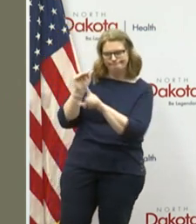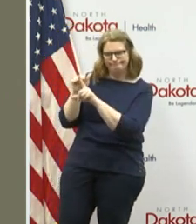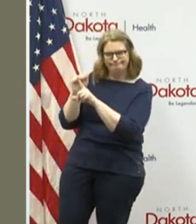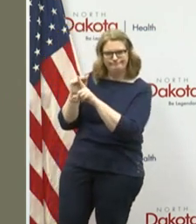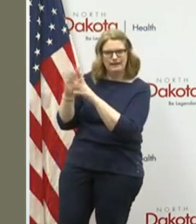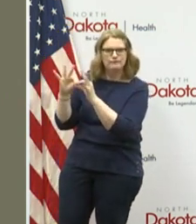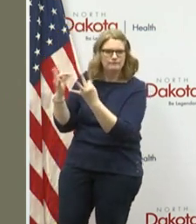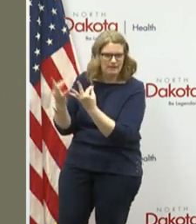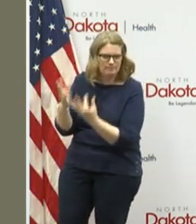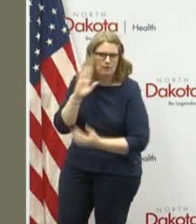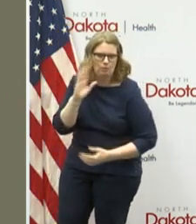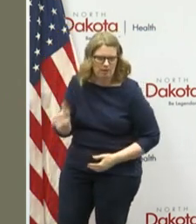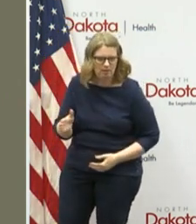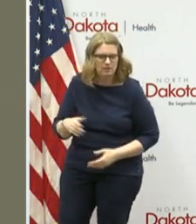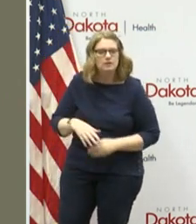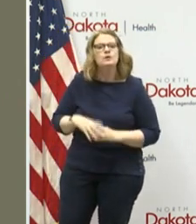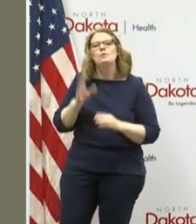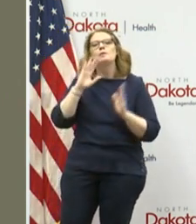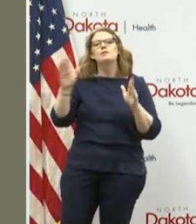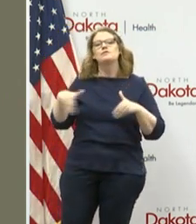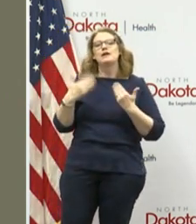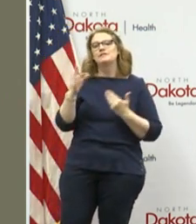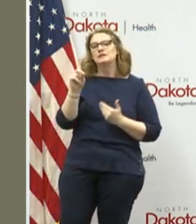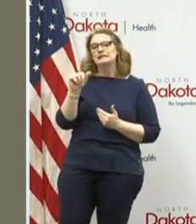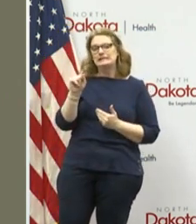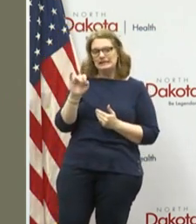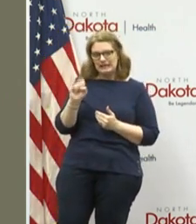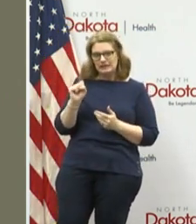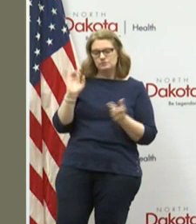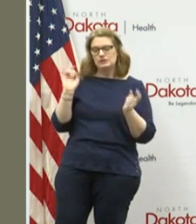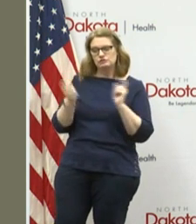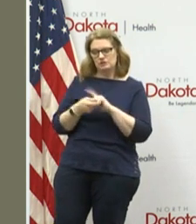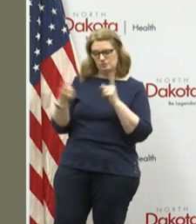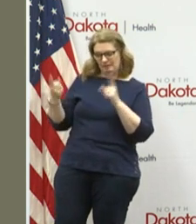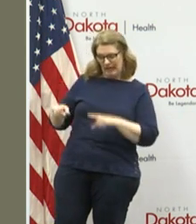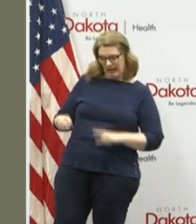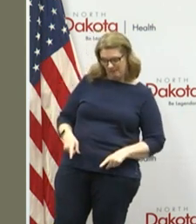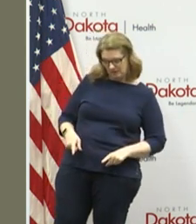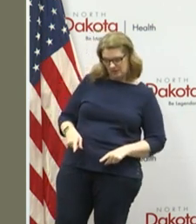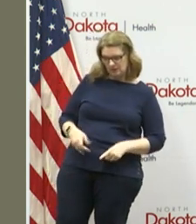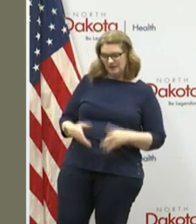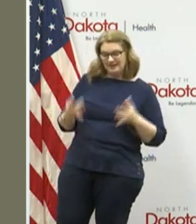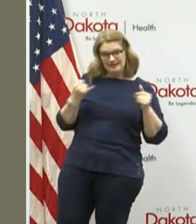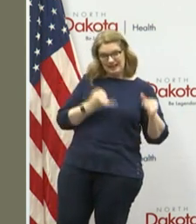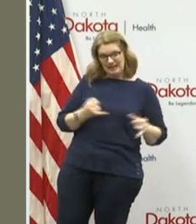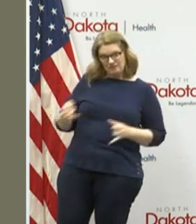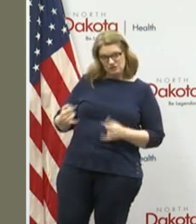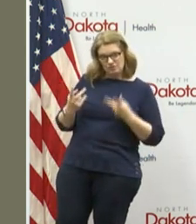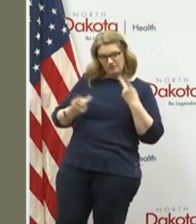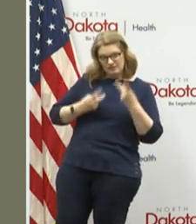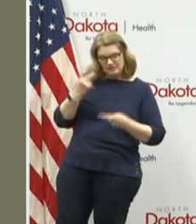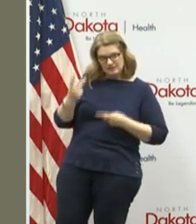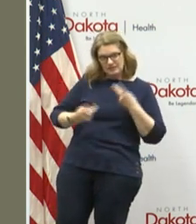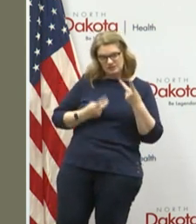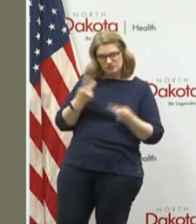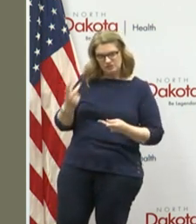EXCITED TO VISIT LOVED ONES, BUT FAMILIES WILL BE NOTIFIED BY EACH FACILITY WHEN CRITERIA HAVE BEEN MET AND PROVIDED WITH DATES